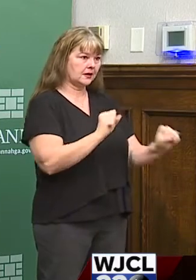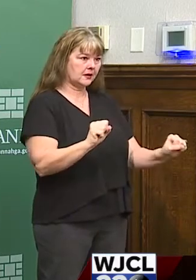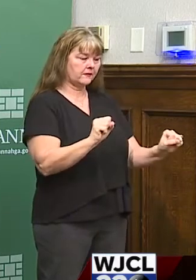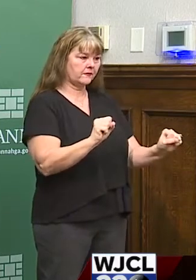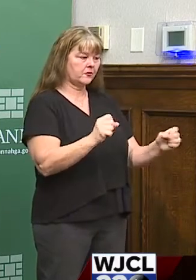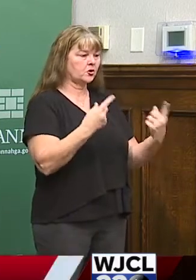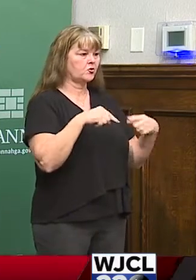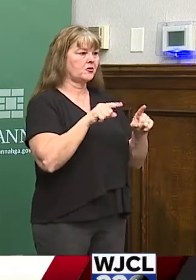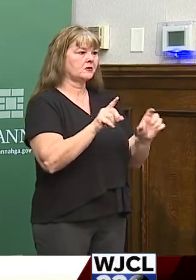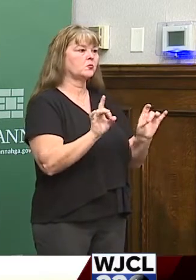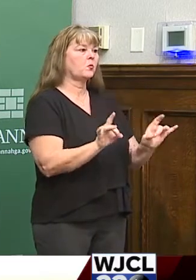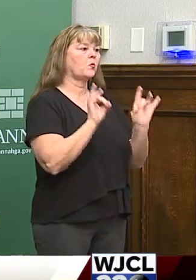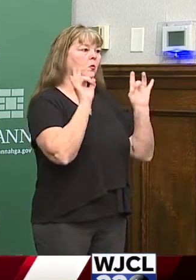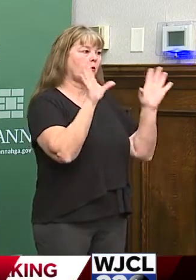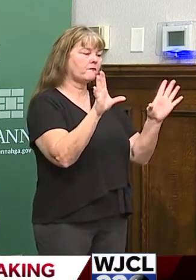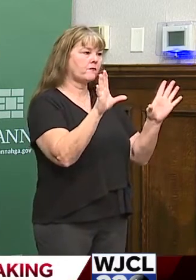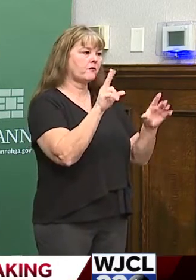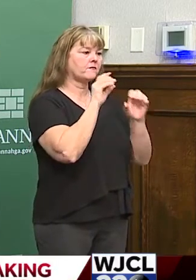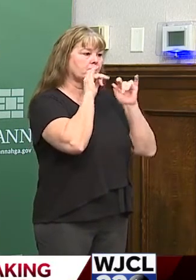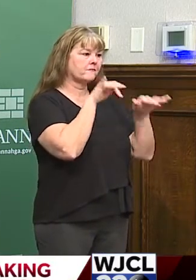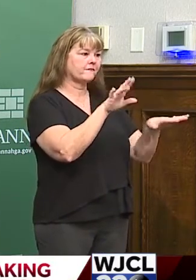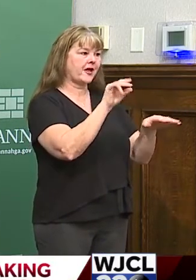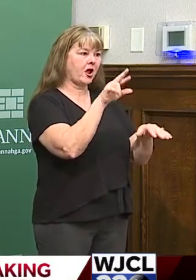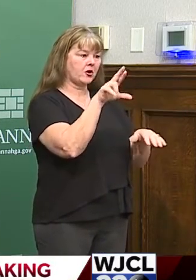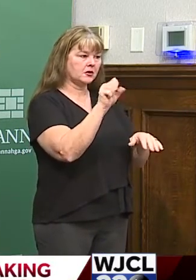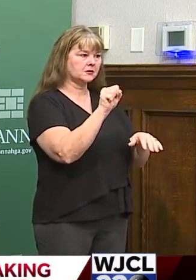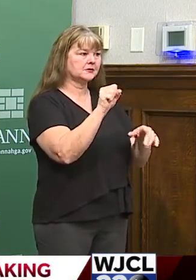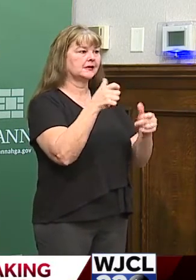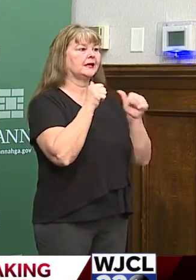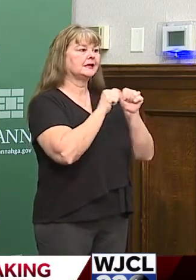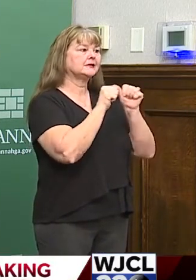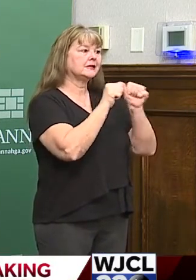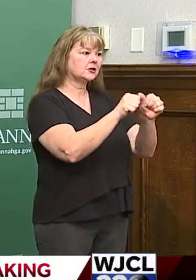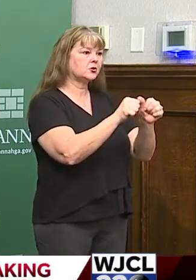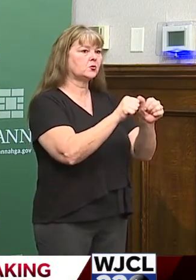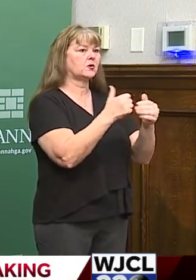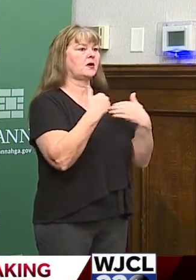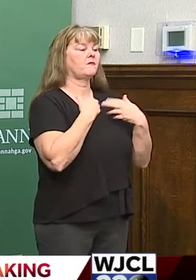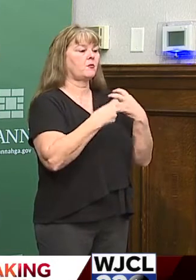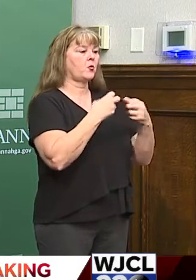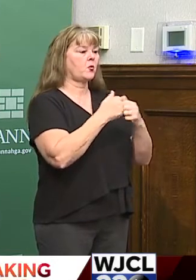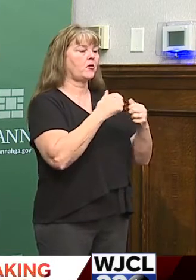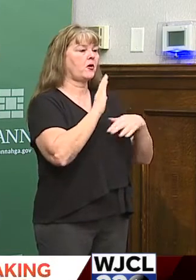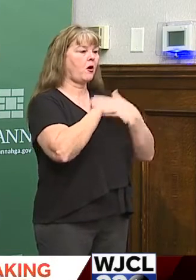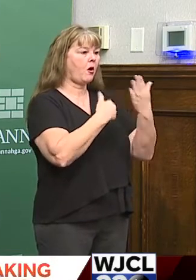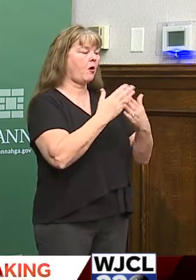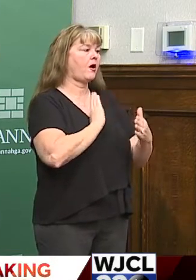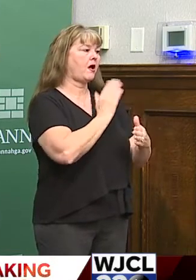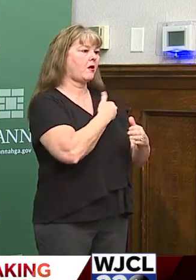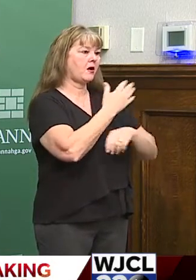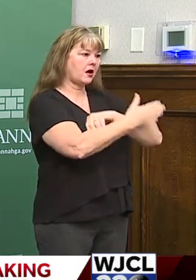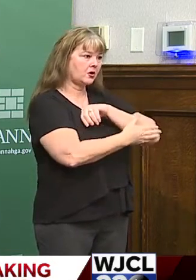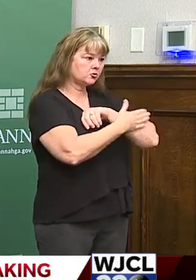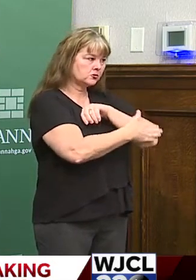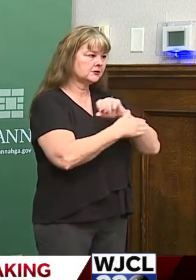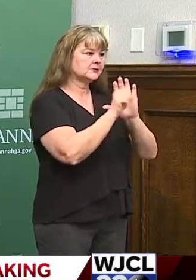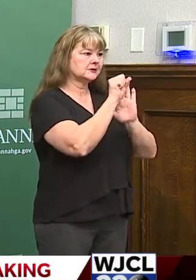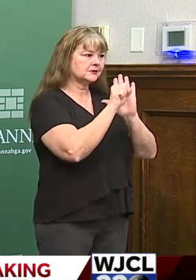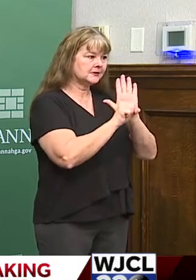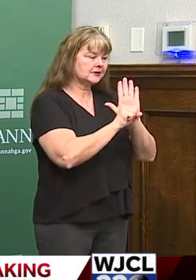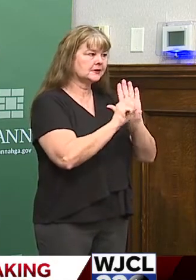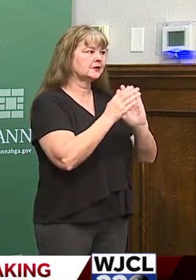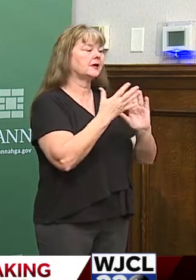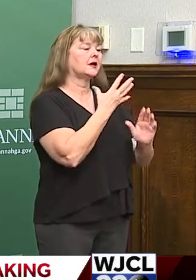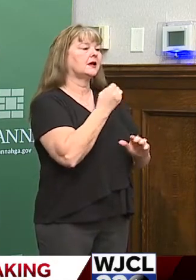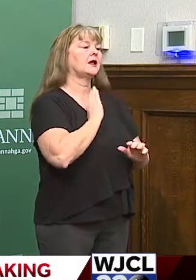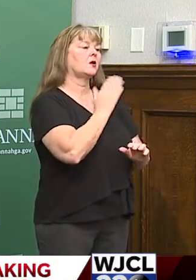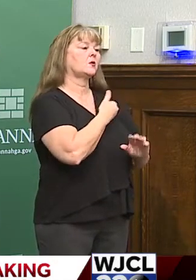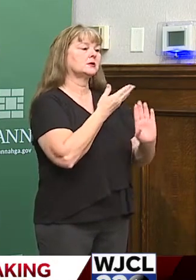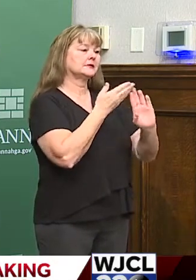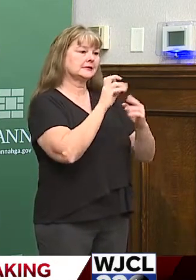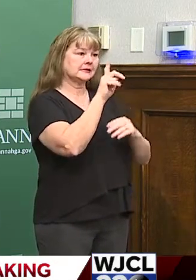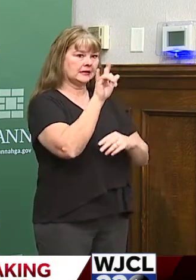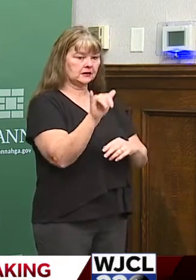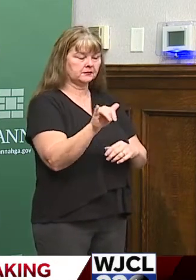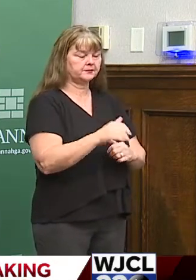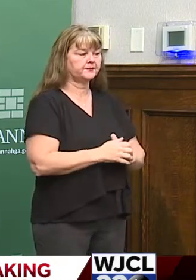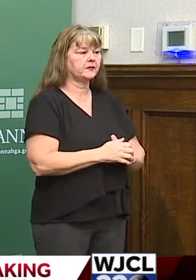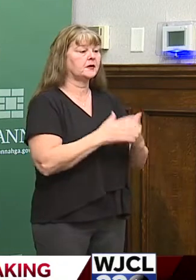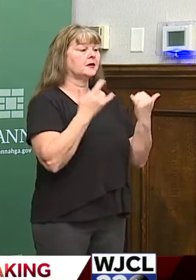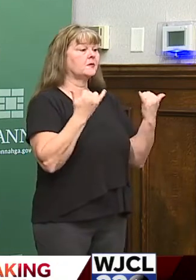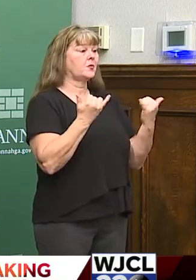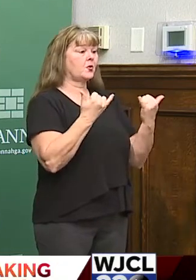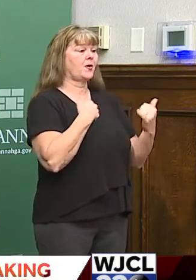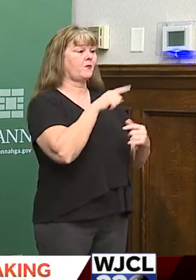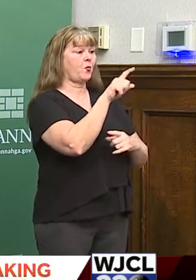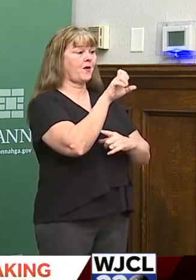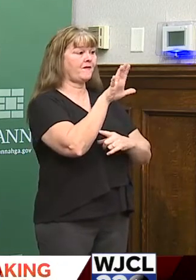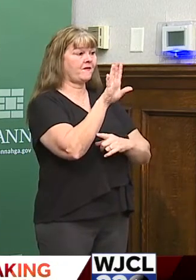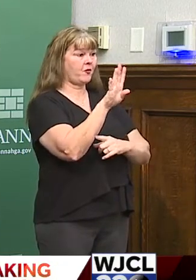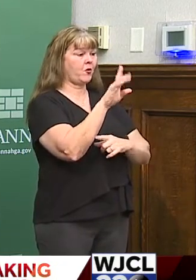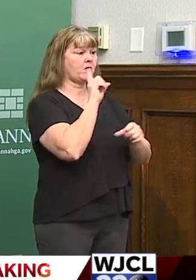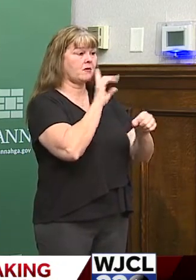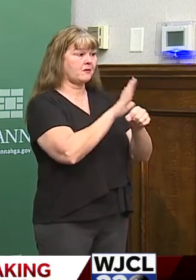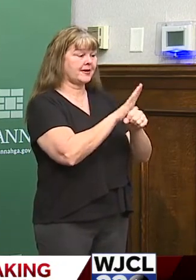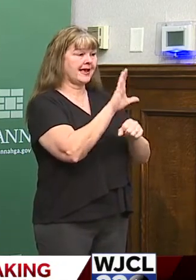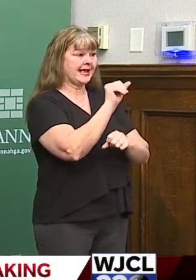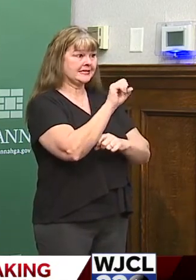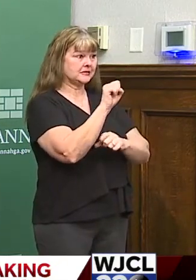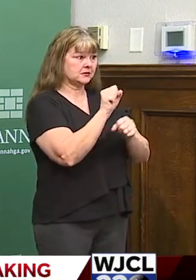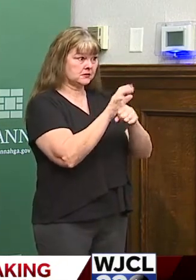OUR MISSION TO KEEP SAVANNAH SAFE IN THE MIDST OF THIS HORRIFIC ENVIRONMENTAL STORM THAT CONTINUES TO HOVER OVER OUR STATE AND BELOVED CITY.